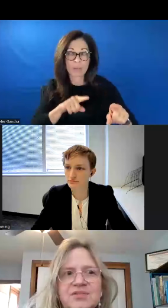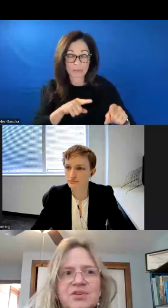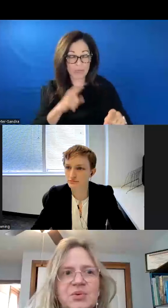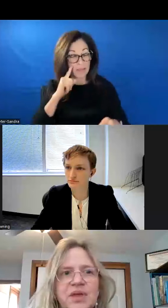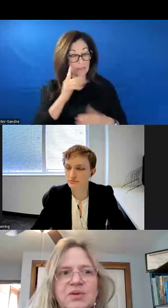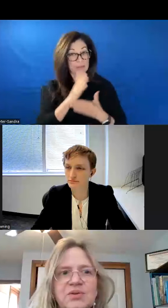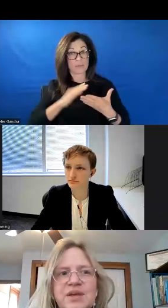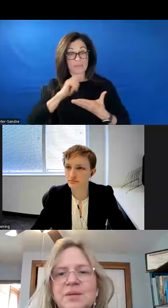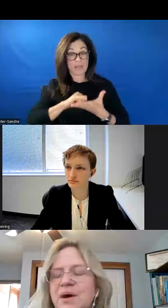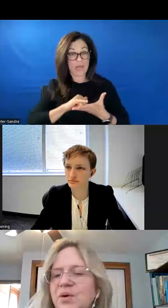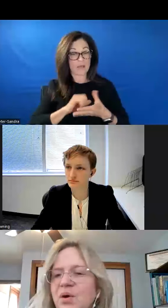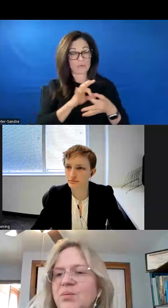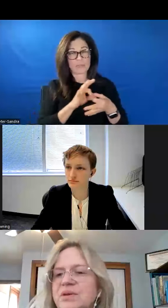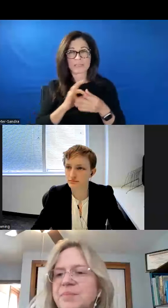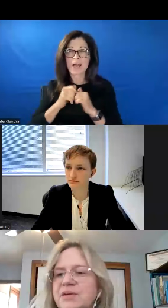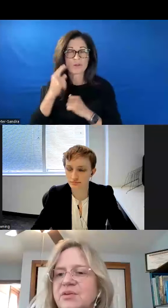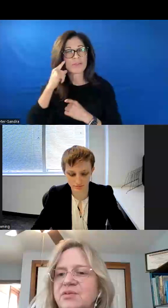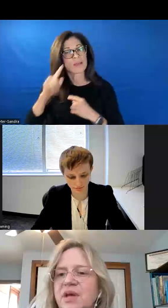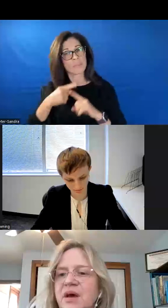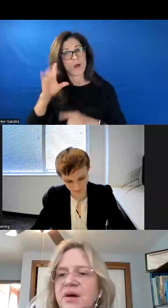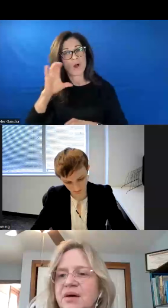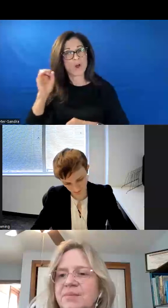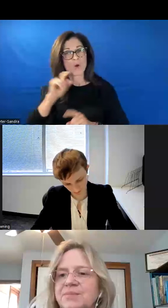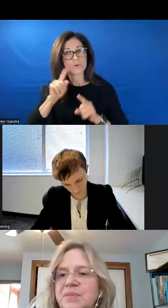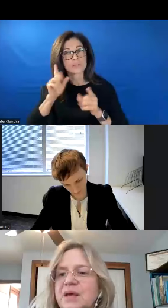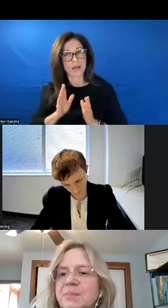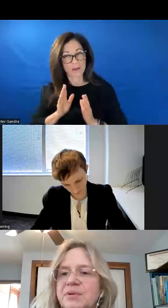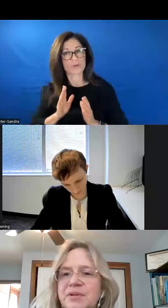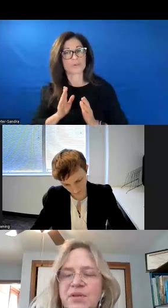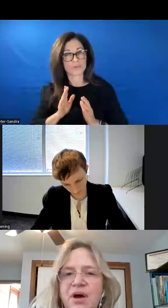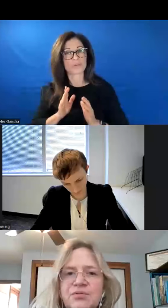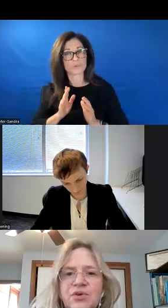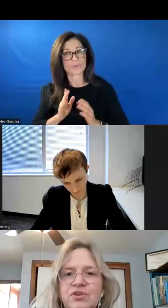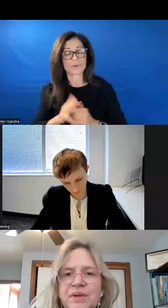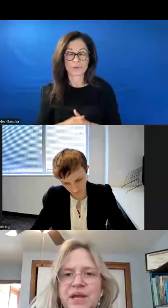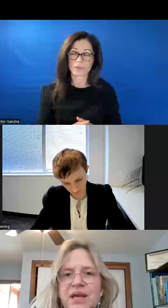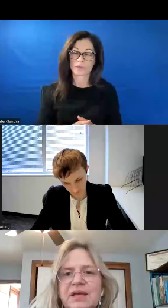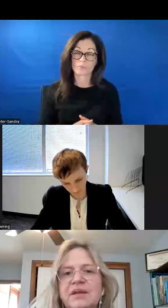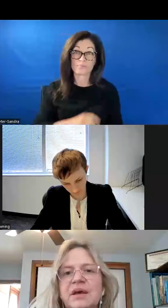HAS TO DO WITH HOW YOU THINK ABOUT CO-RESPONDERS. LAW ENFORCEMENT AND